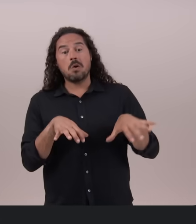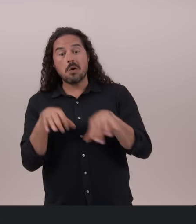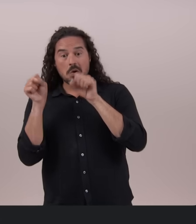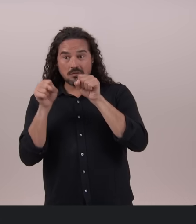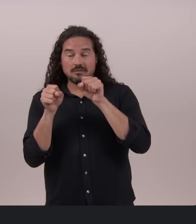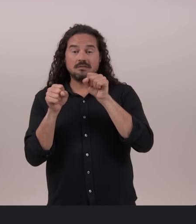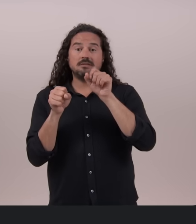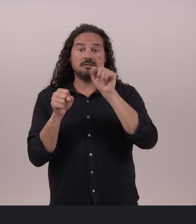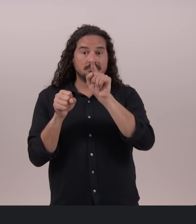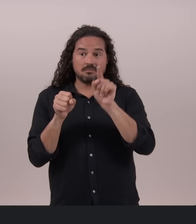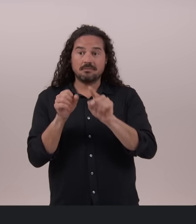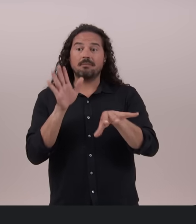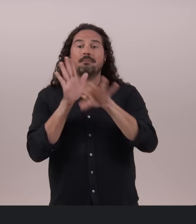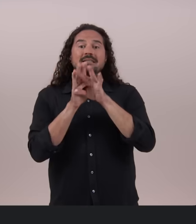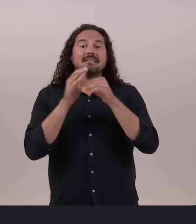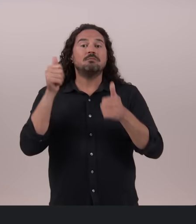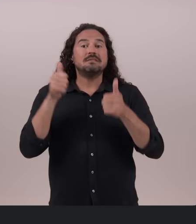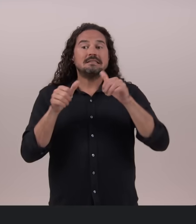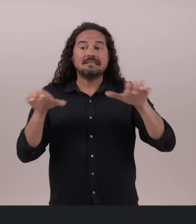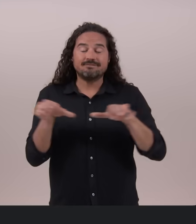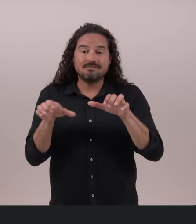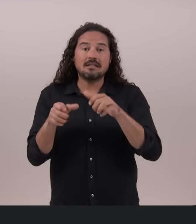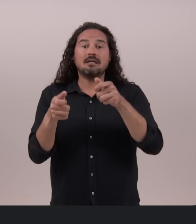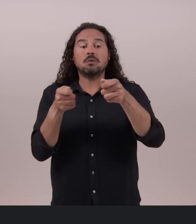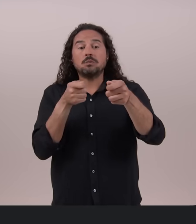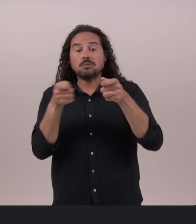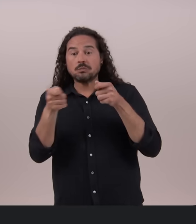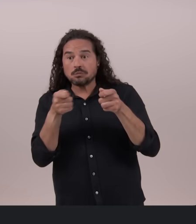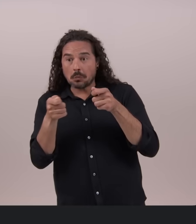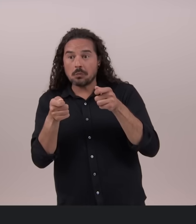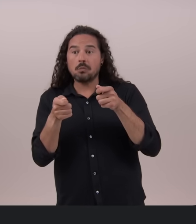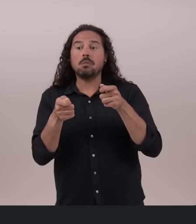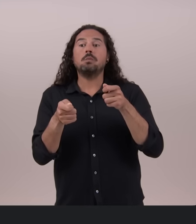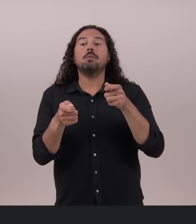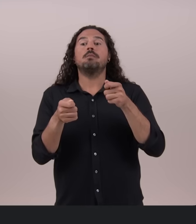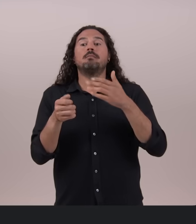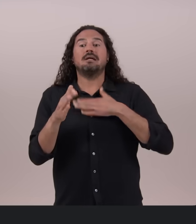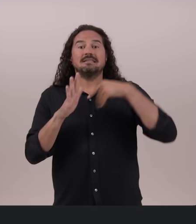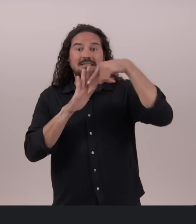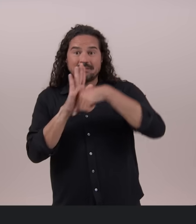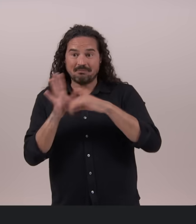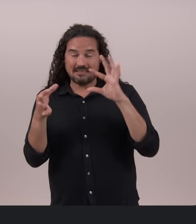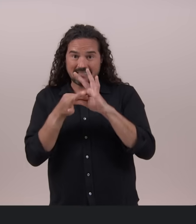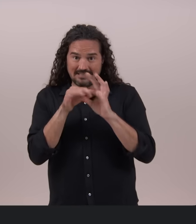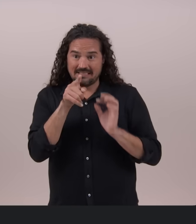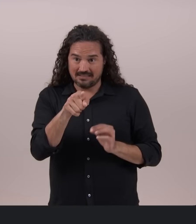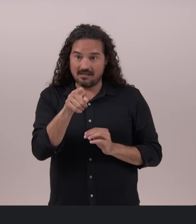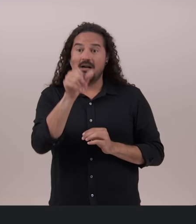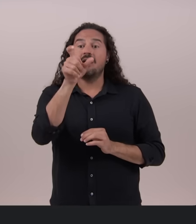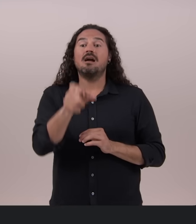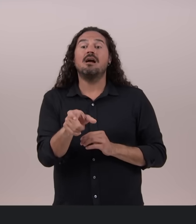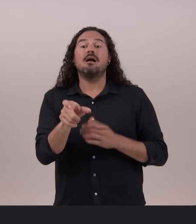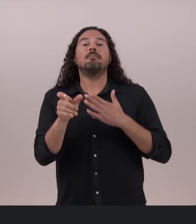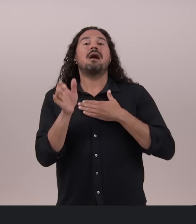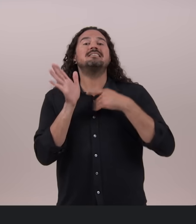which activity to handle my intent, my deep links, and then I pass a sample URL to process.